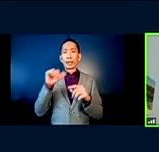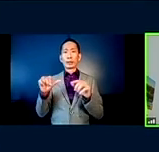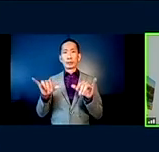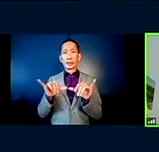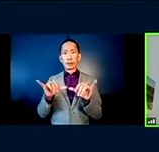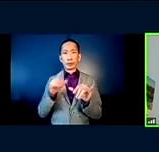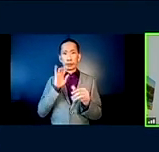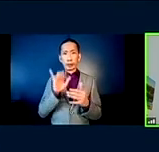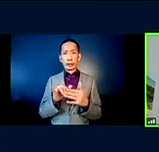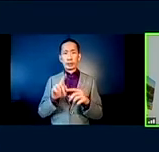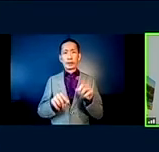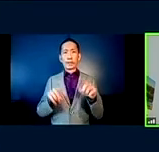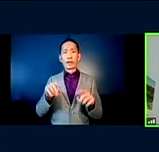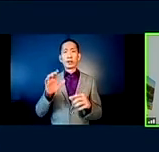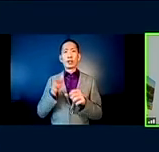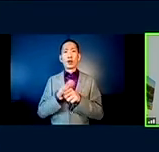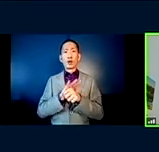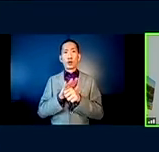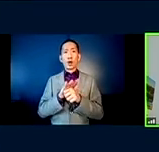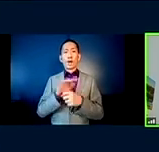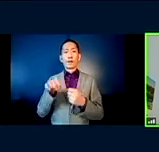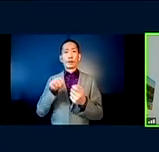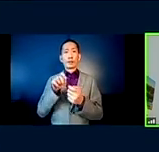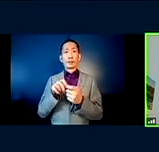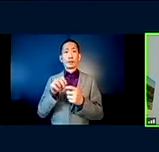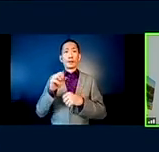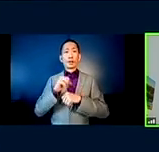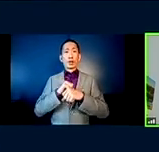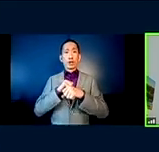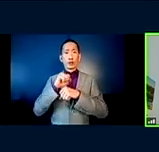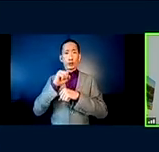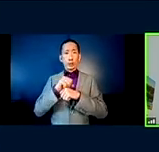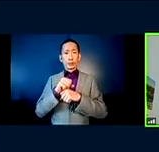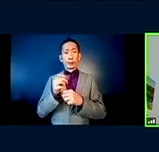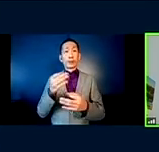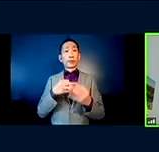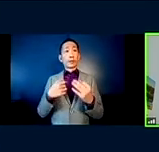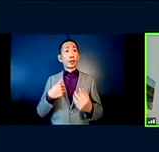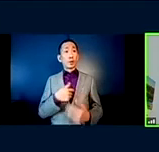PRACTICES AND BEST MEASURES FOR MEASURING VARIOUS COVID-19-SPECIFIC CONSTRUCTS.